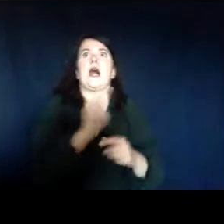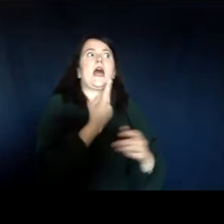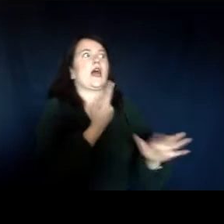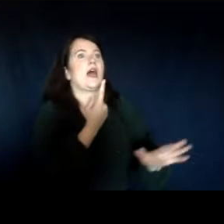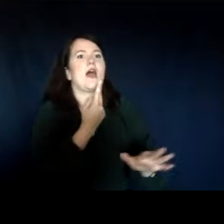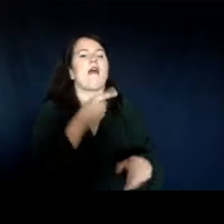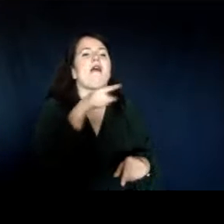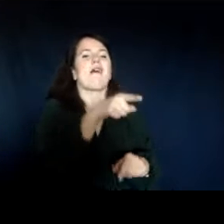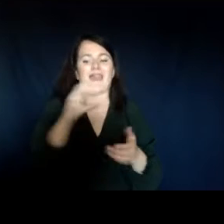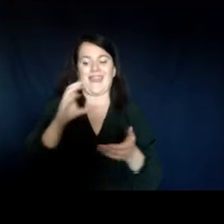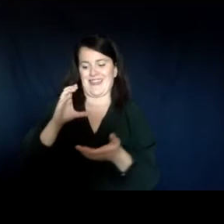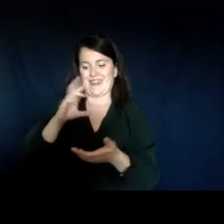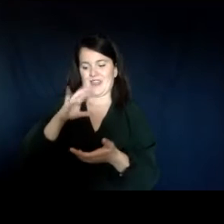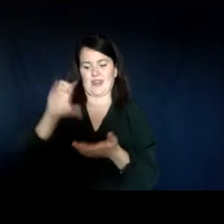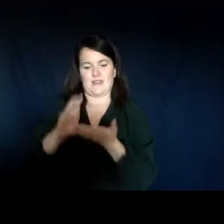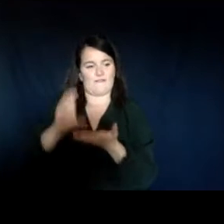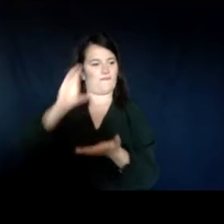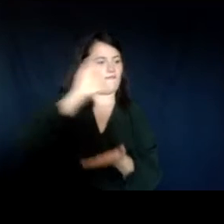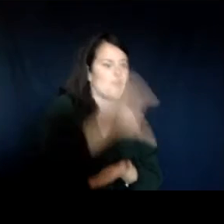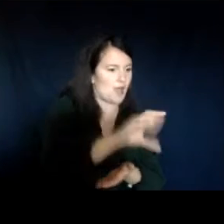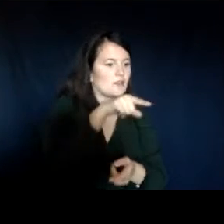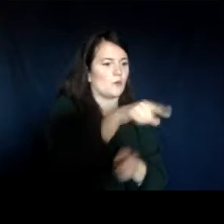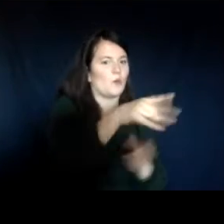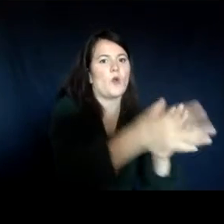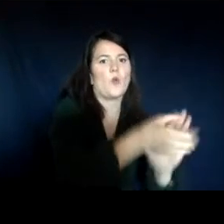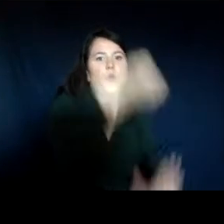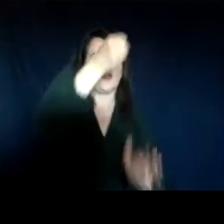And this means that we need to enable the managing authorities,